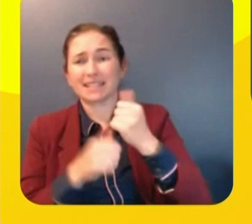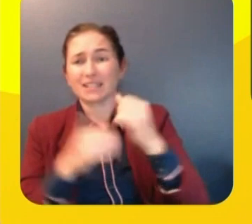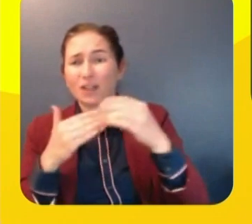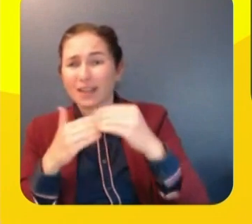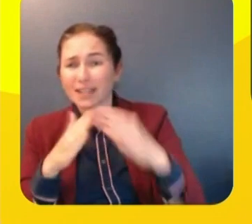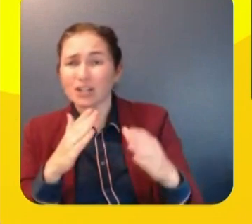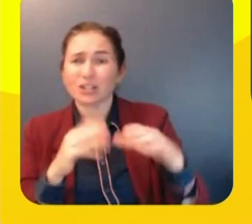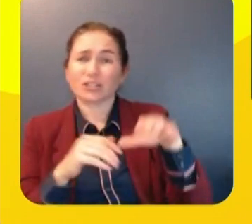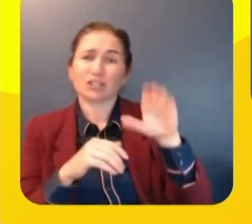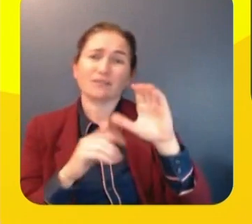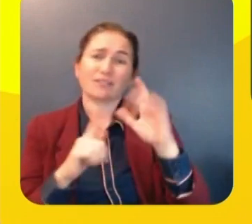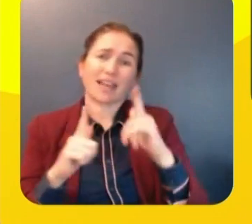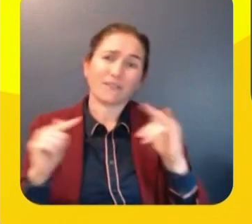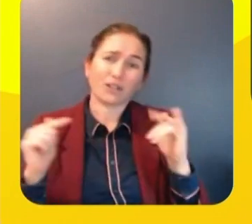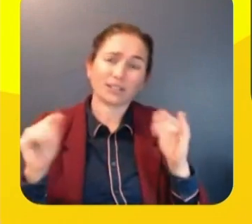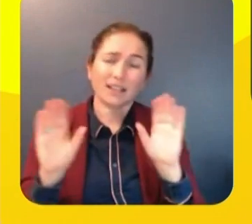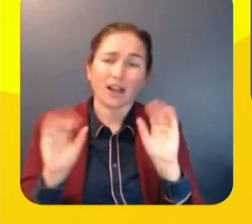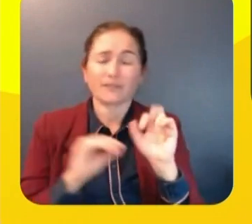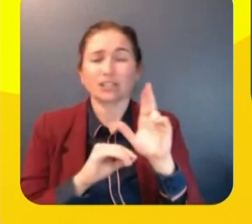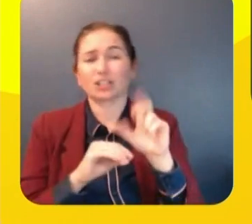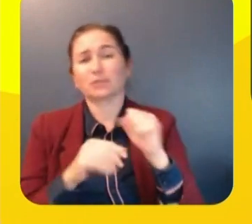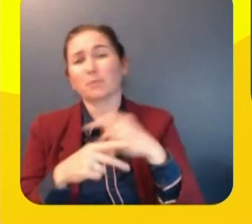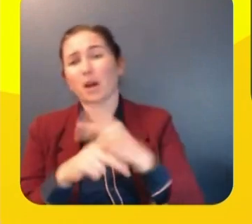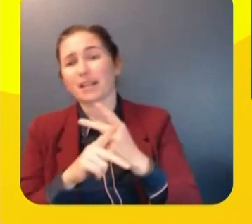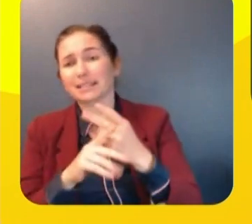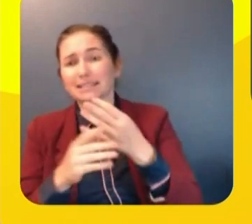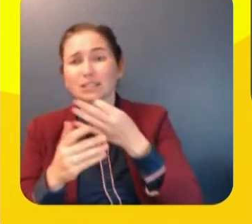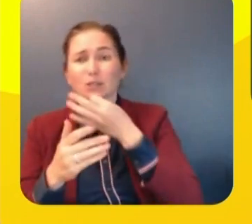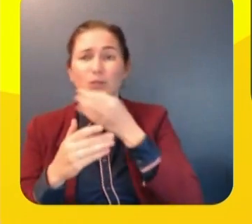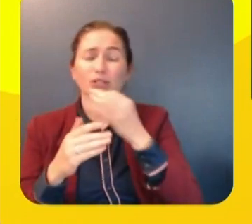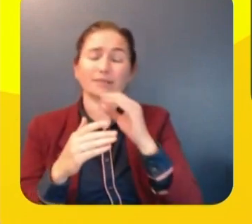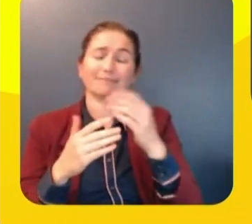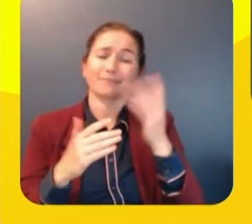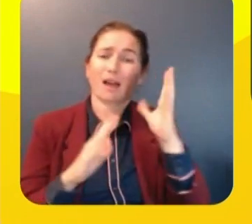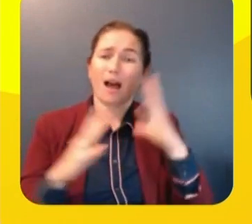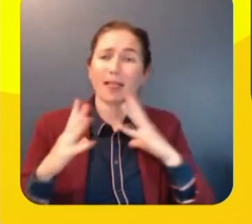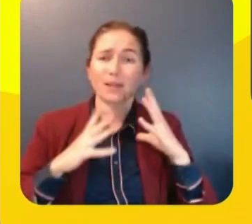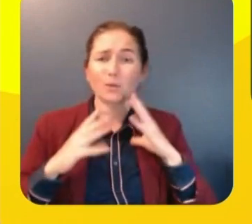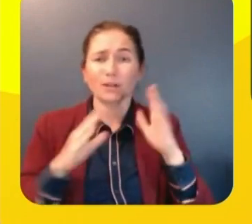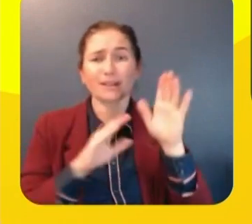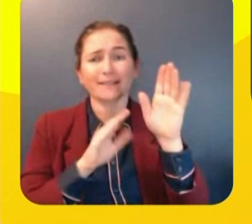product inclusion experts, Hollywood film stars and so many others all hoping to inspire you.